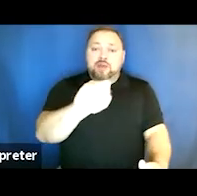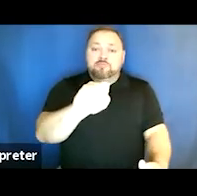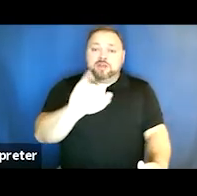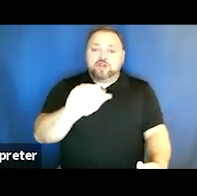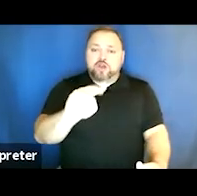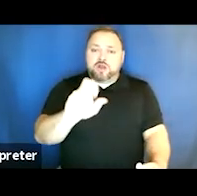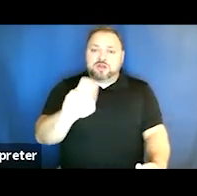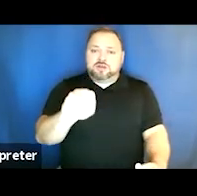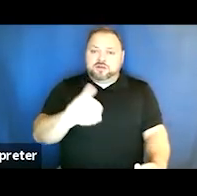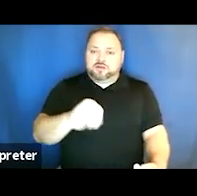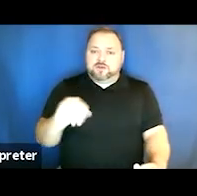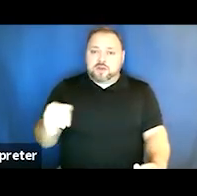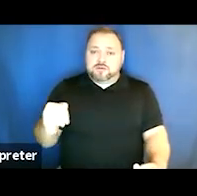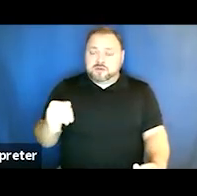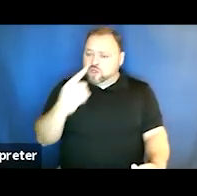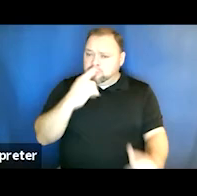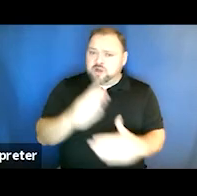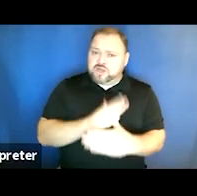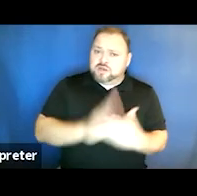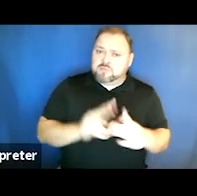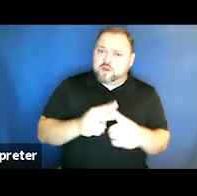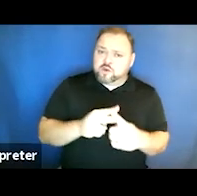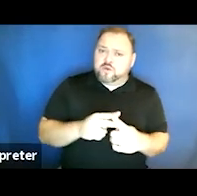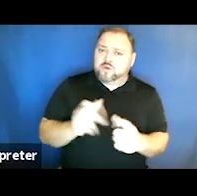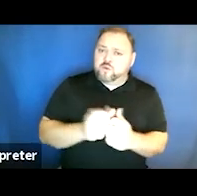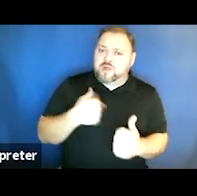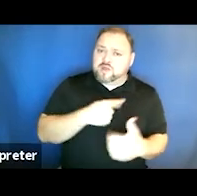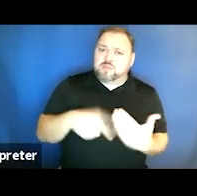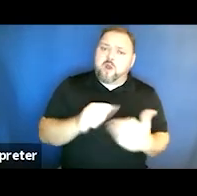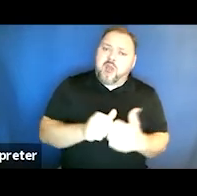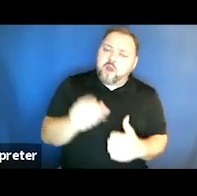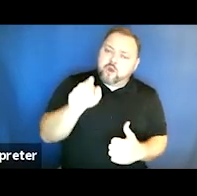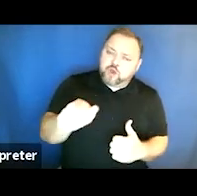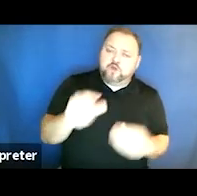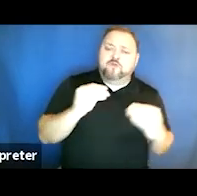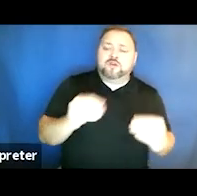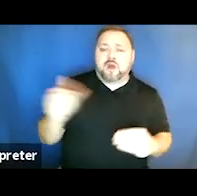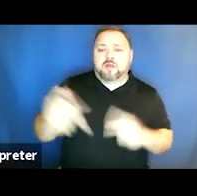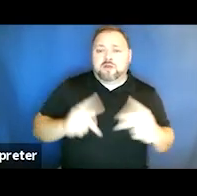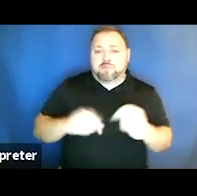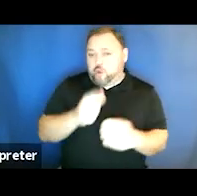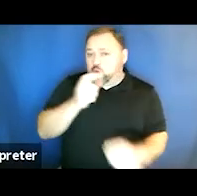If you could share some of those tools with us about how you've taught others about who you are.